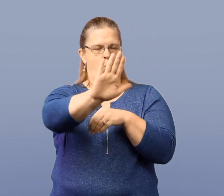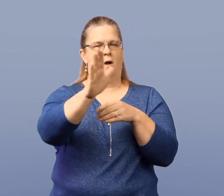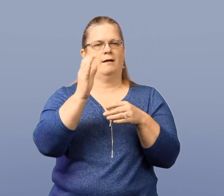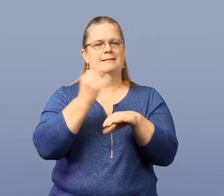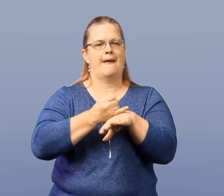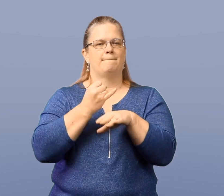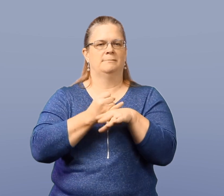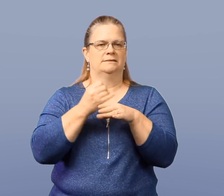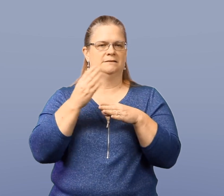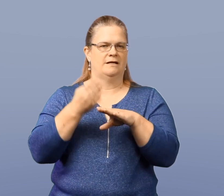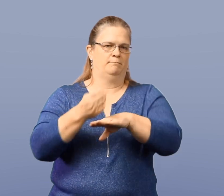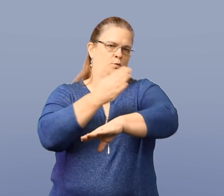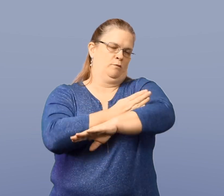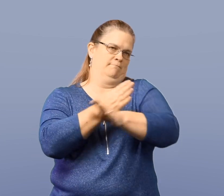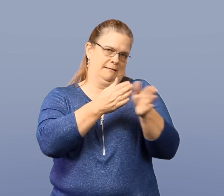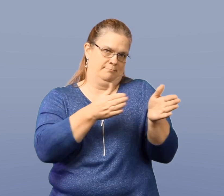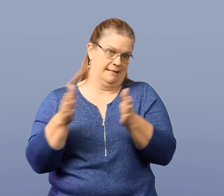within the campus improvement plan.